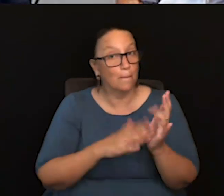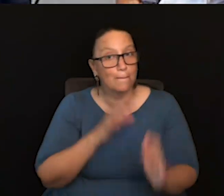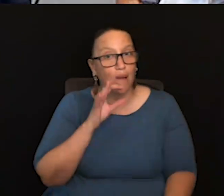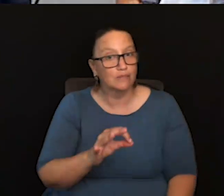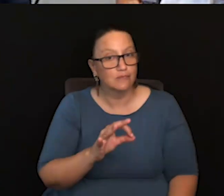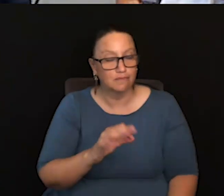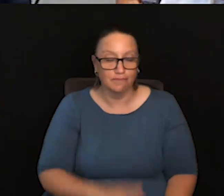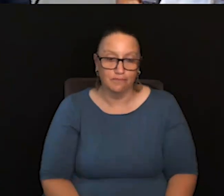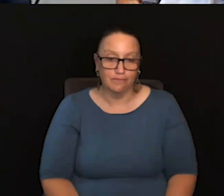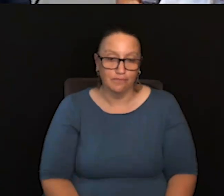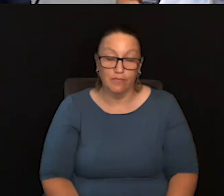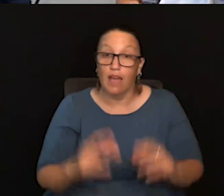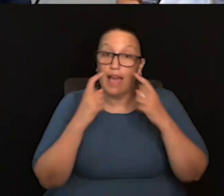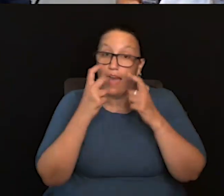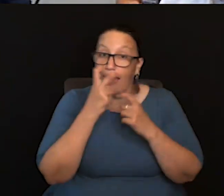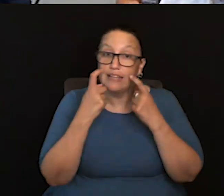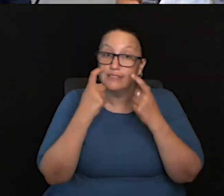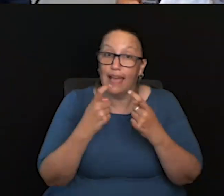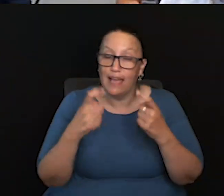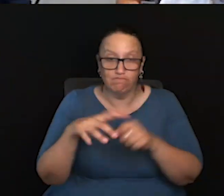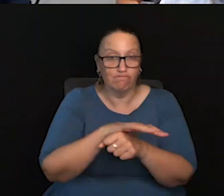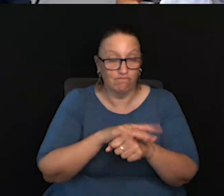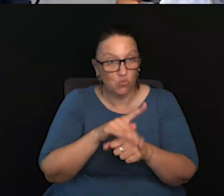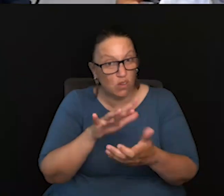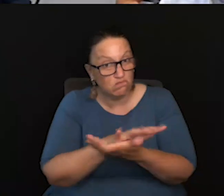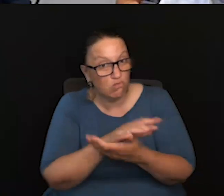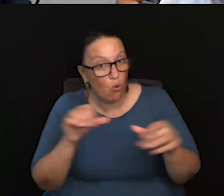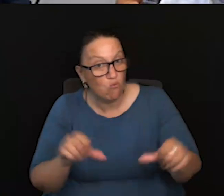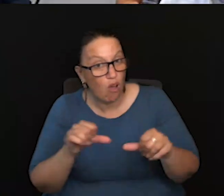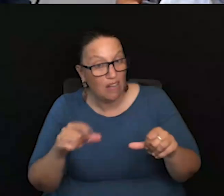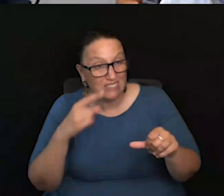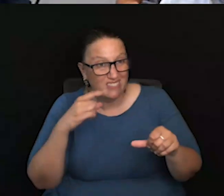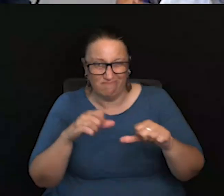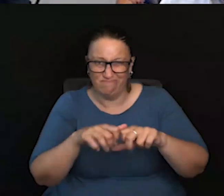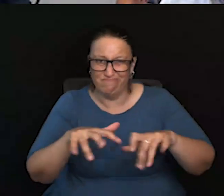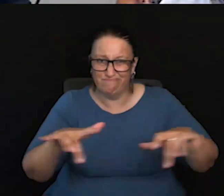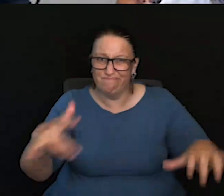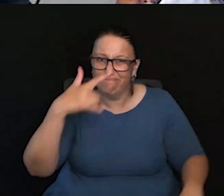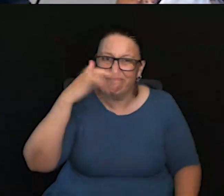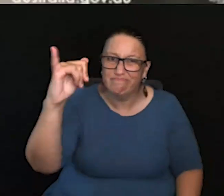Can more be done to slow infections and stop deaths, in aged care specifically? Sure.